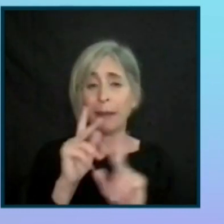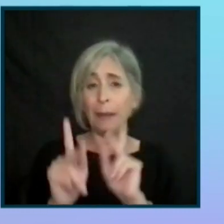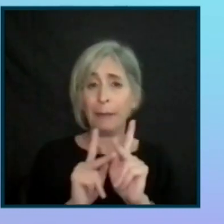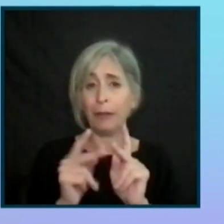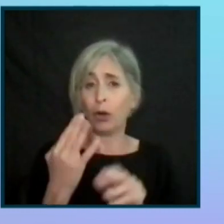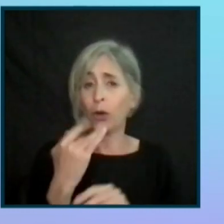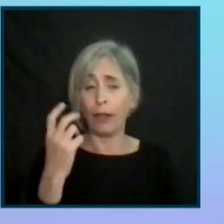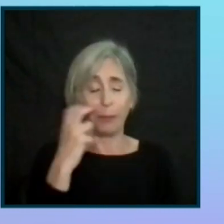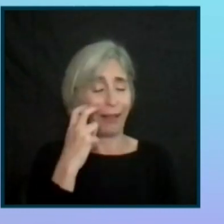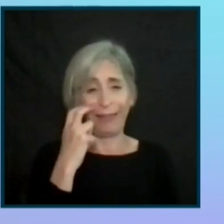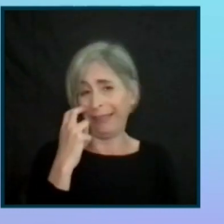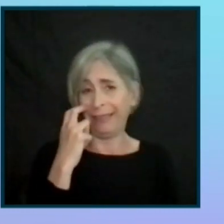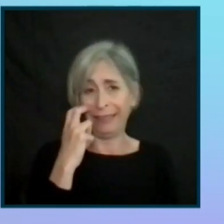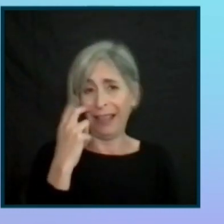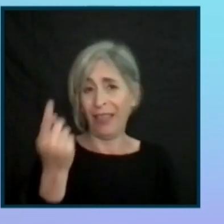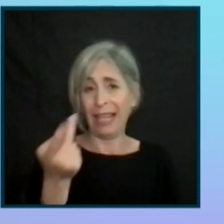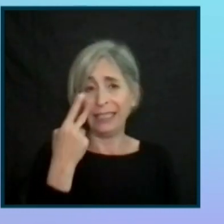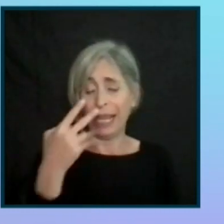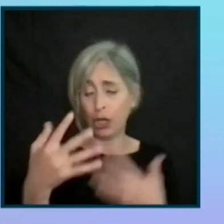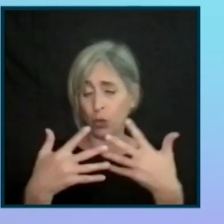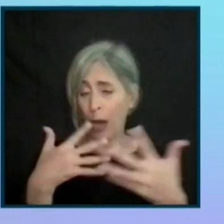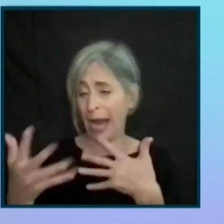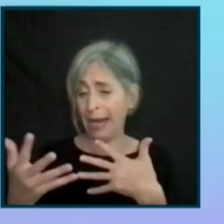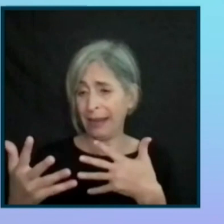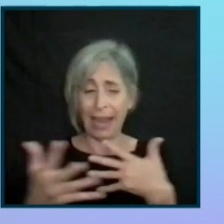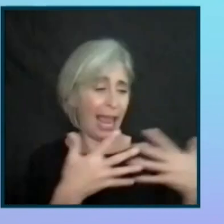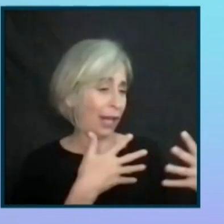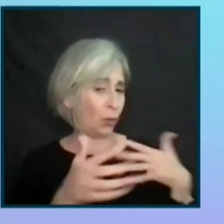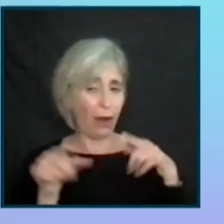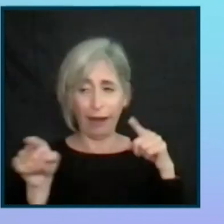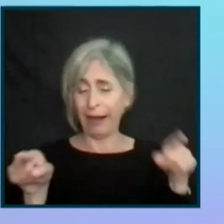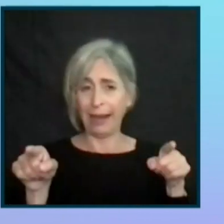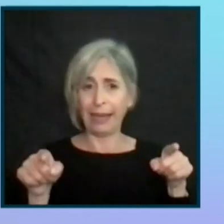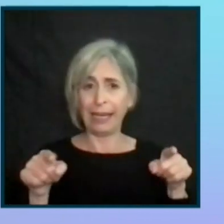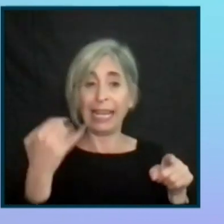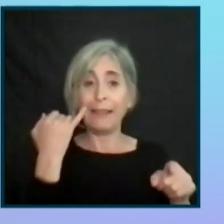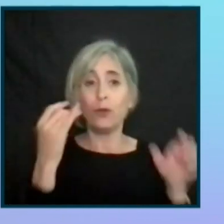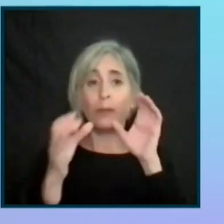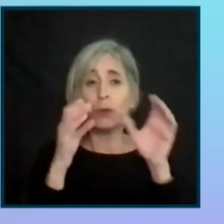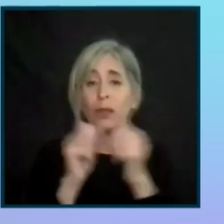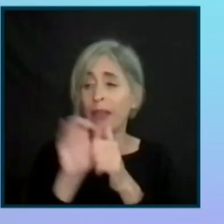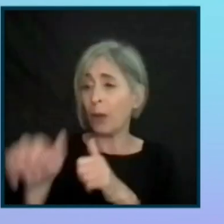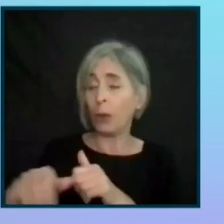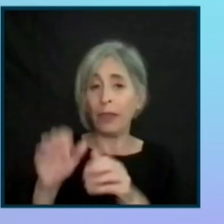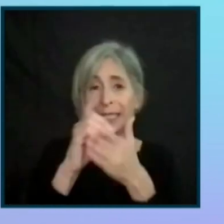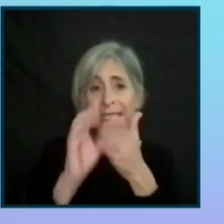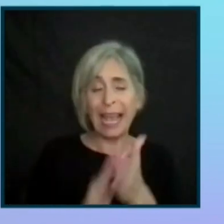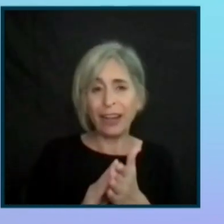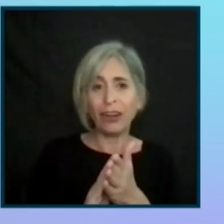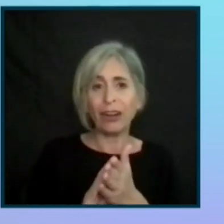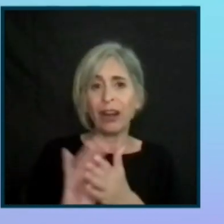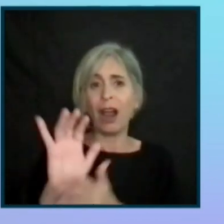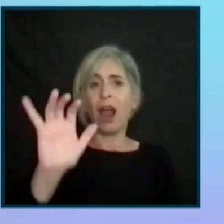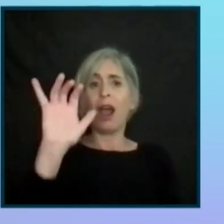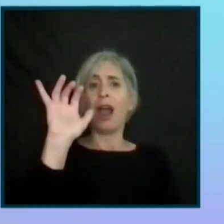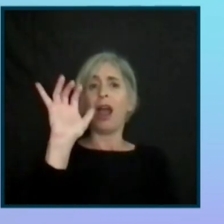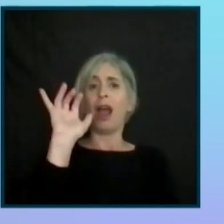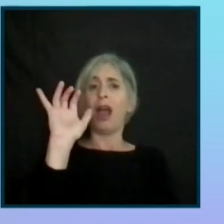and for them, they're seeing gray and gray. When you tell this to a designer, the light bulb goes off in their mind and they're like,